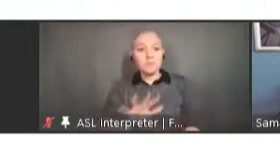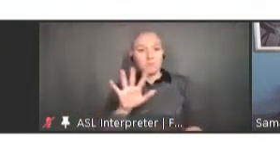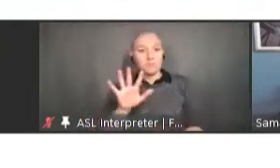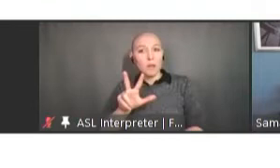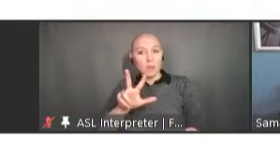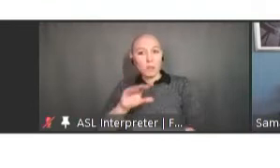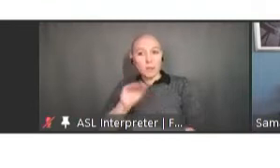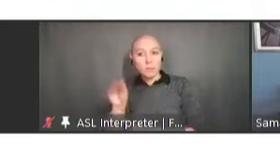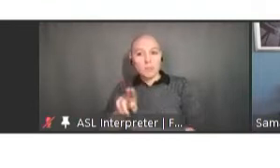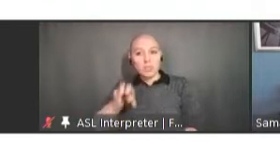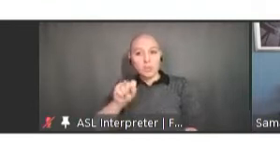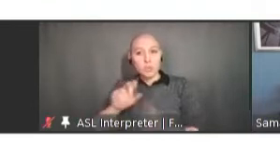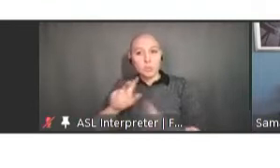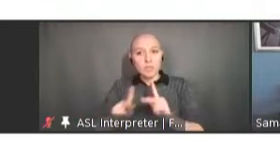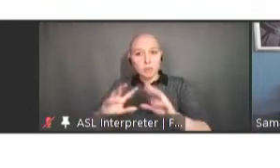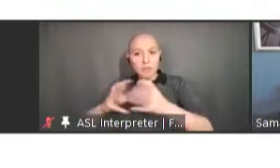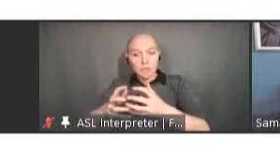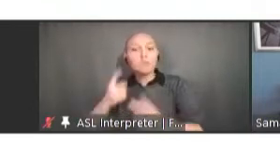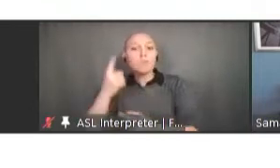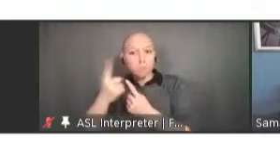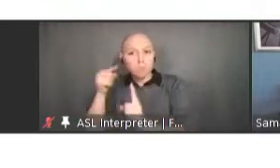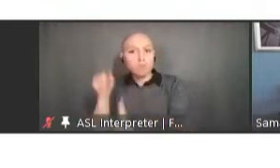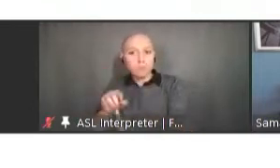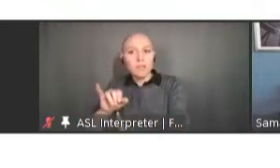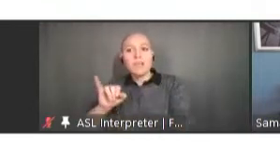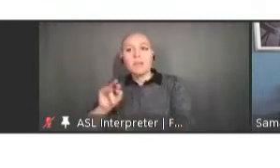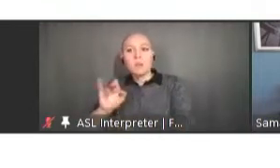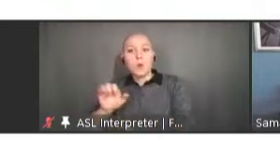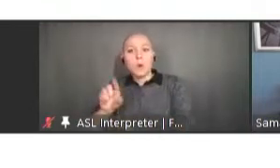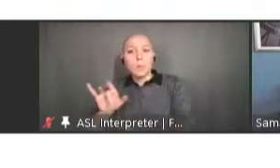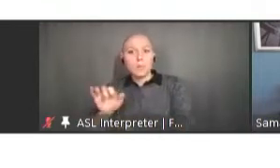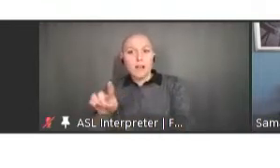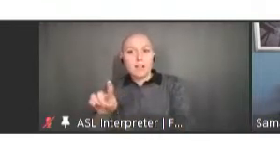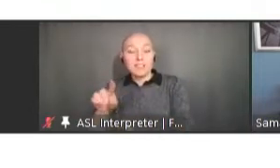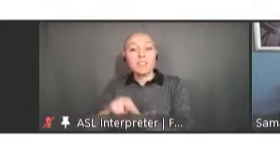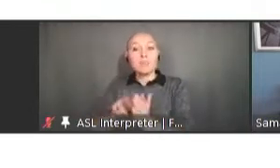immunocompromised, meaning their immune repertoire is different whether that's because of a disease